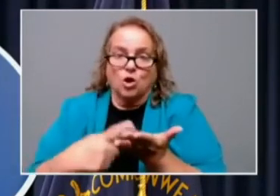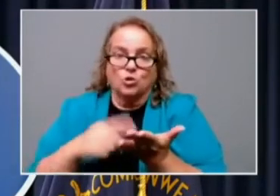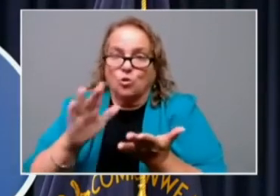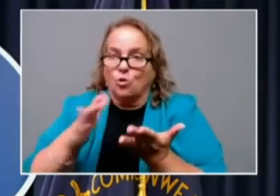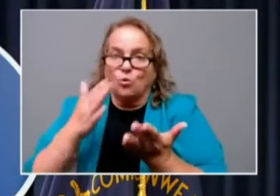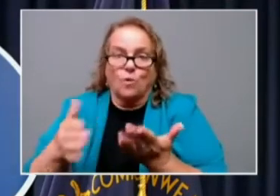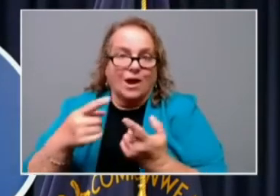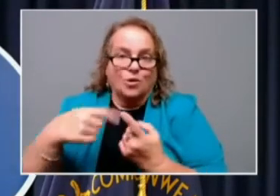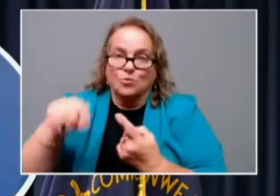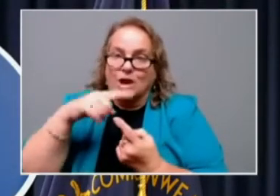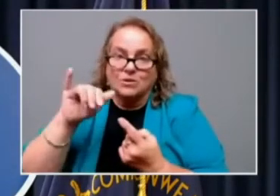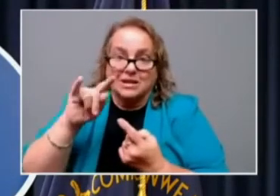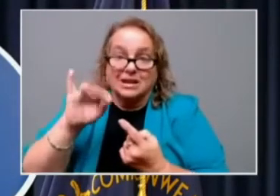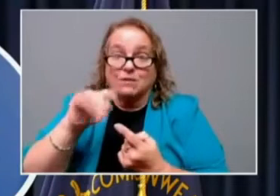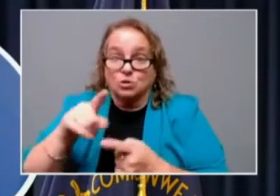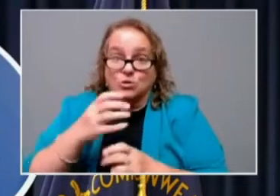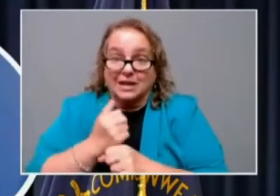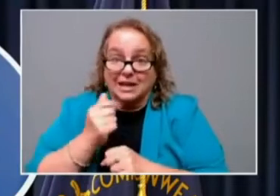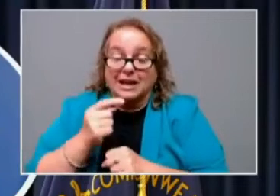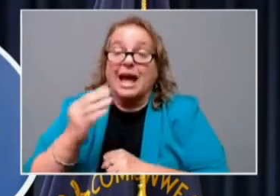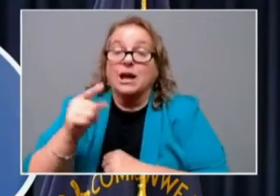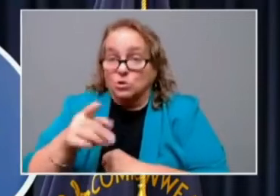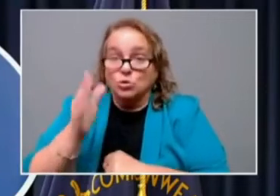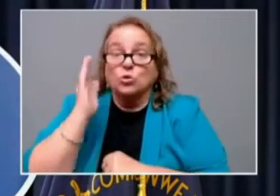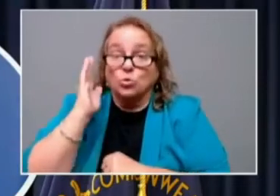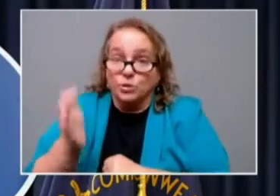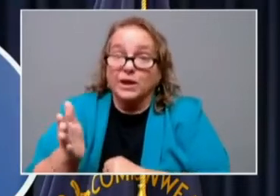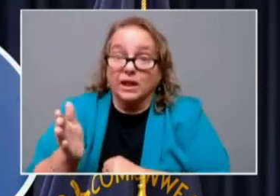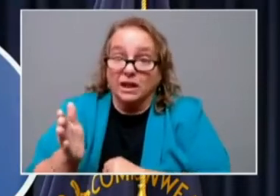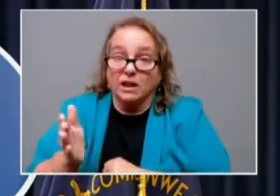get this thing and you will you are very likely to be the sickest that you